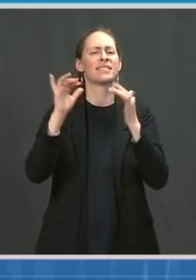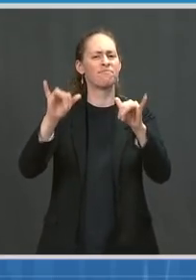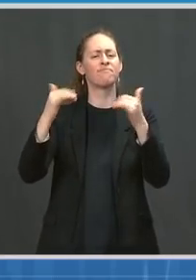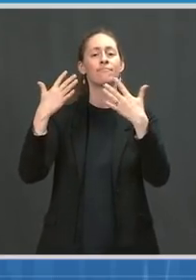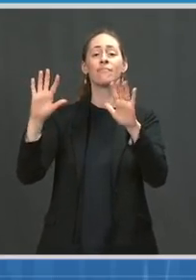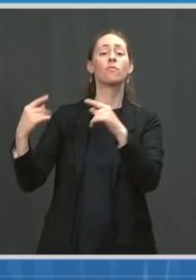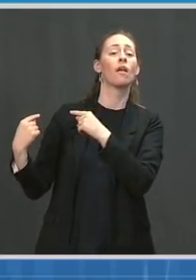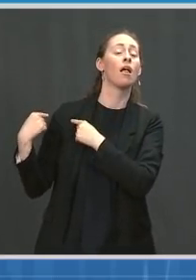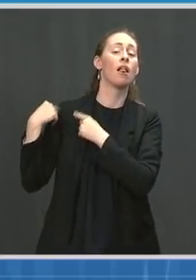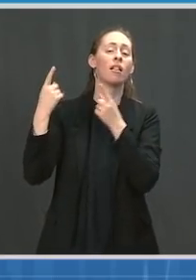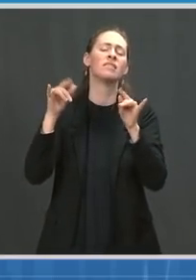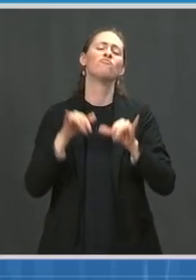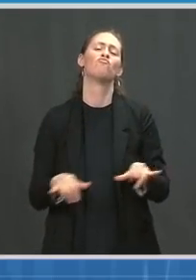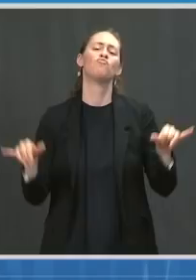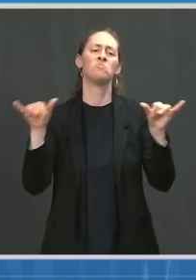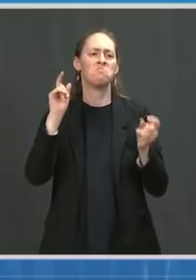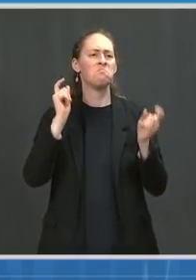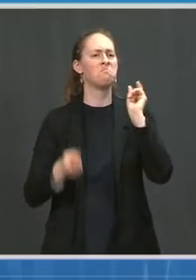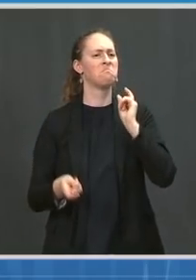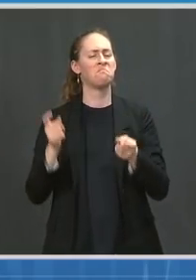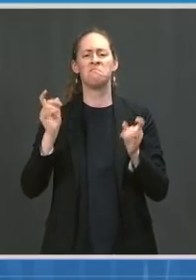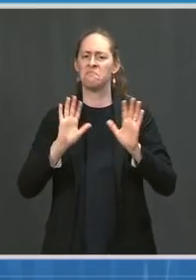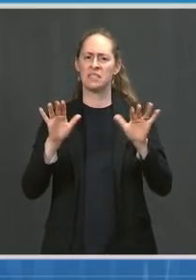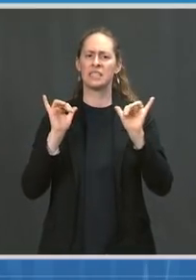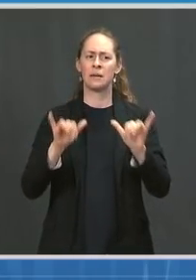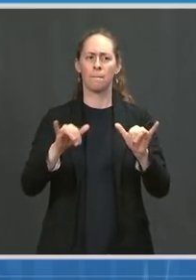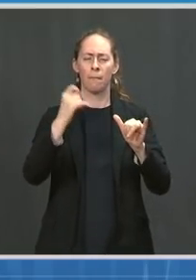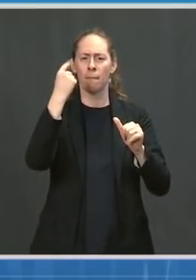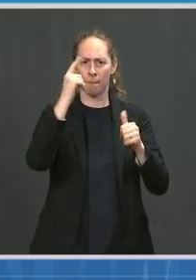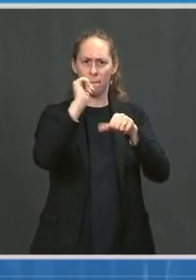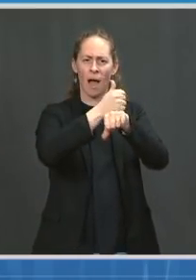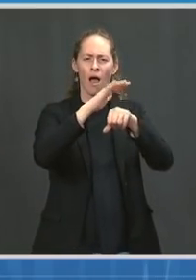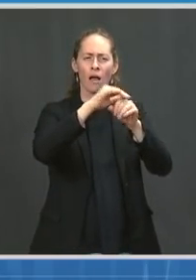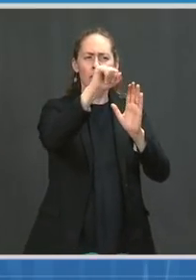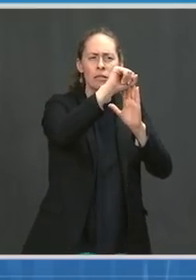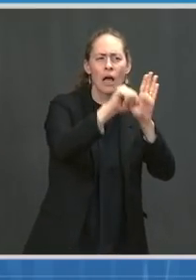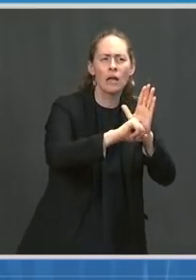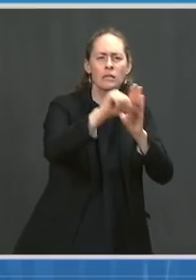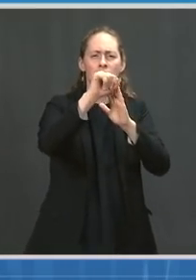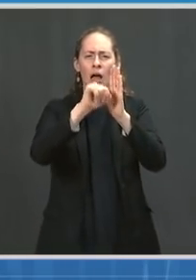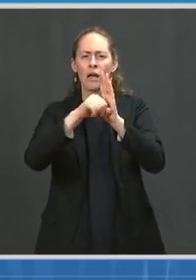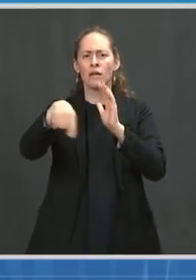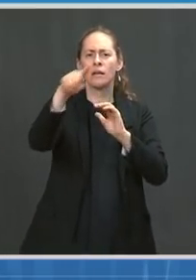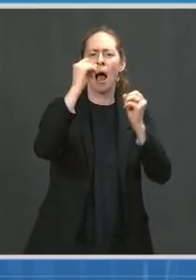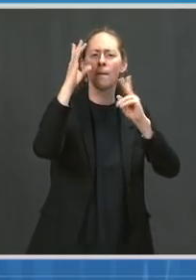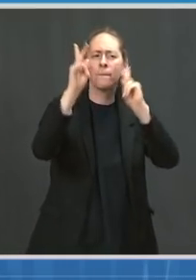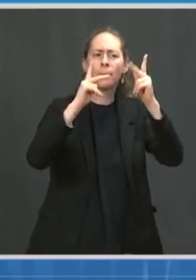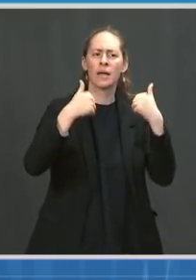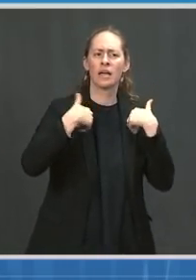which is based on states' population -- adult population. There is plenty of supply in the system.